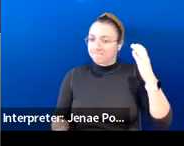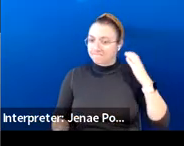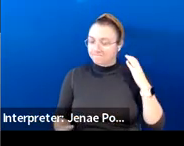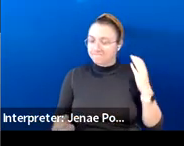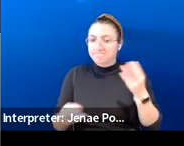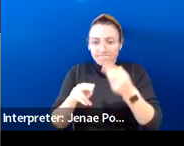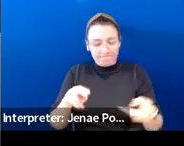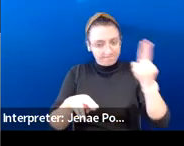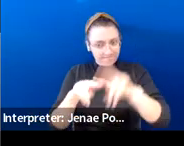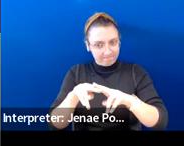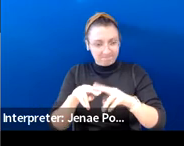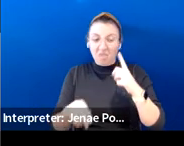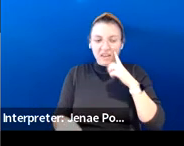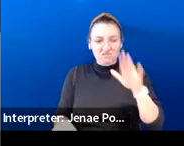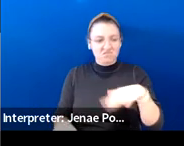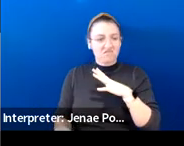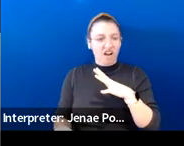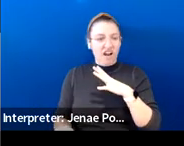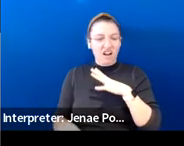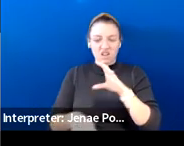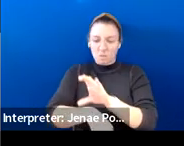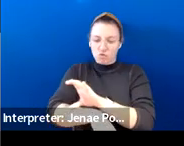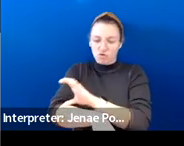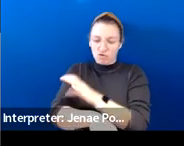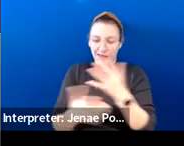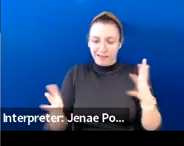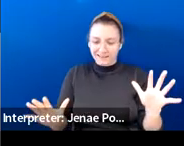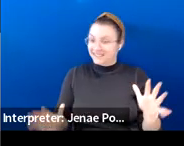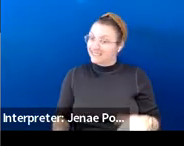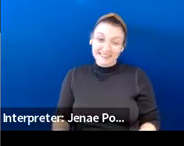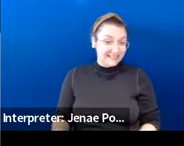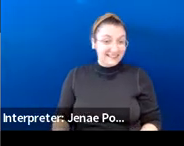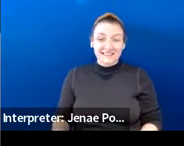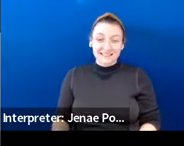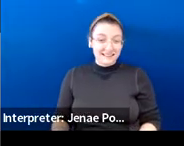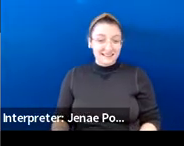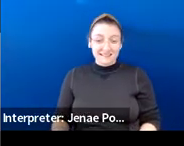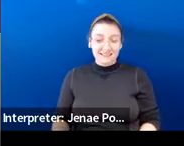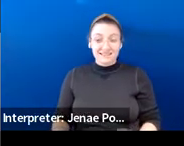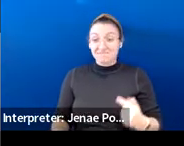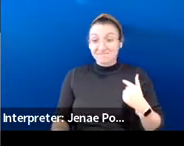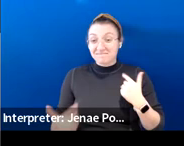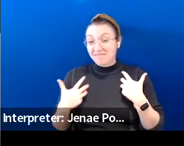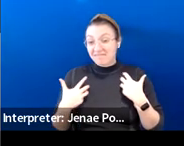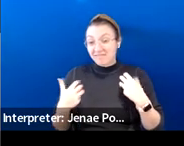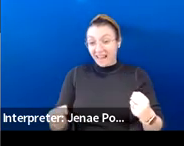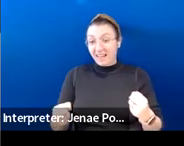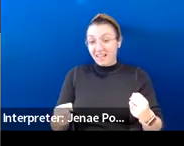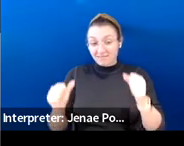And we think it's okay because if we start a computer, however, the health effects of that and one of them is zoom fatigue